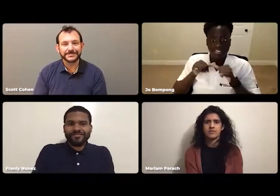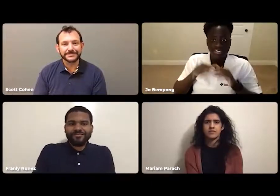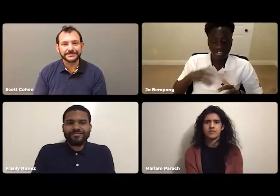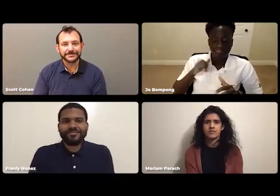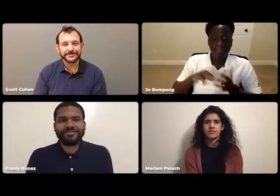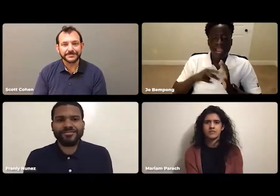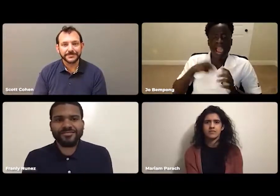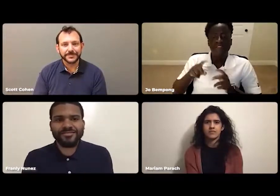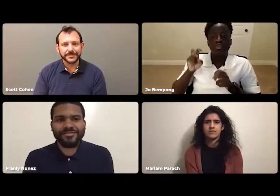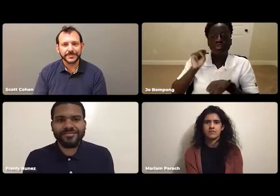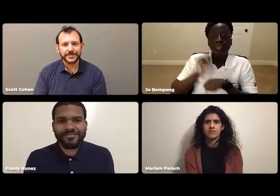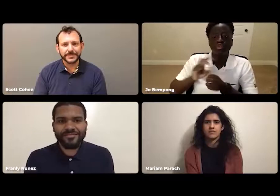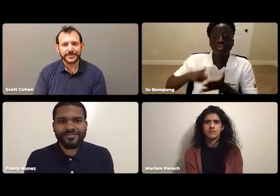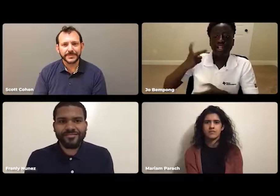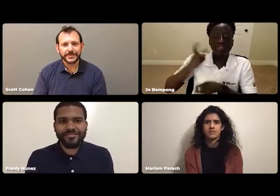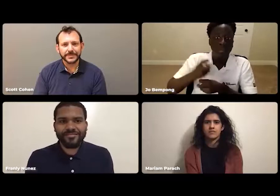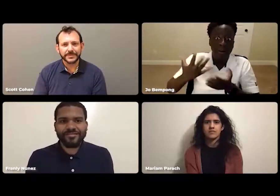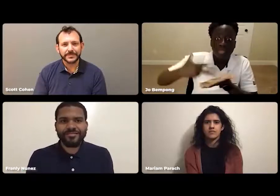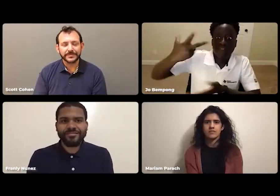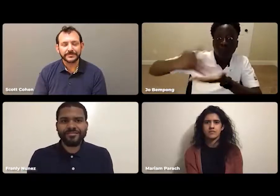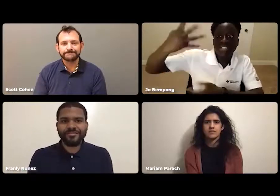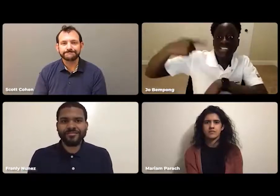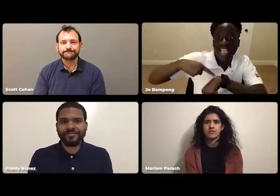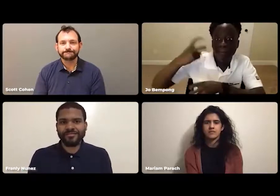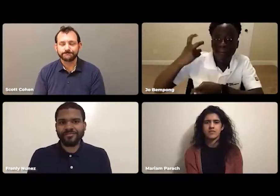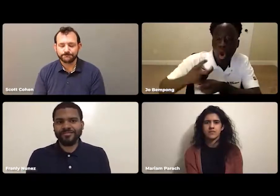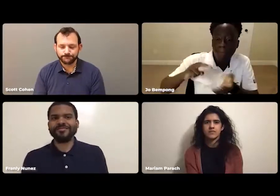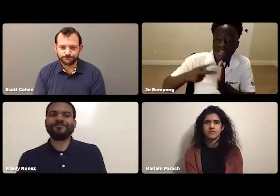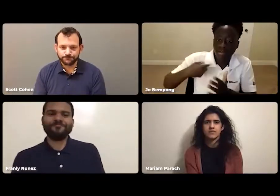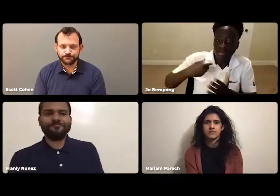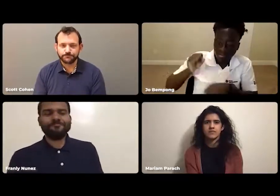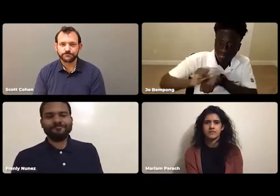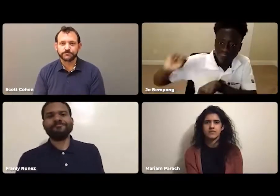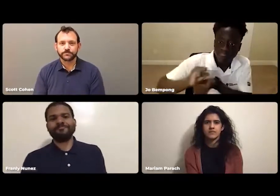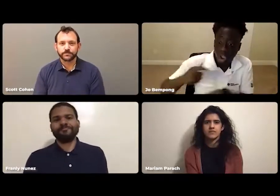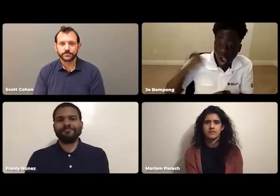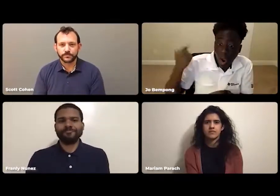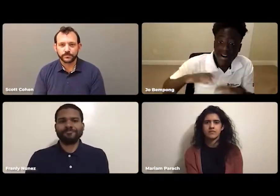I'm a black, female engineer, so I have to work twice, if not three or four times, as